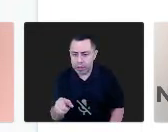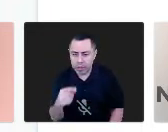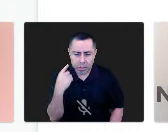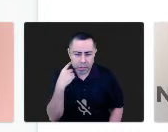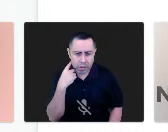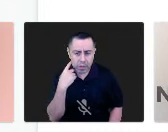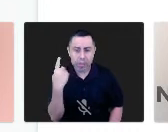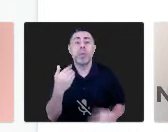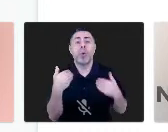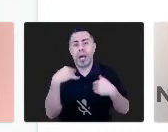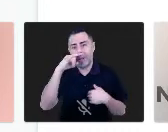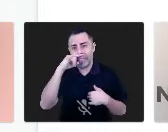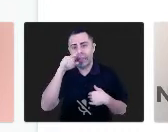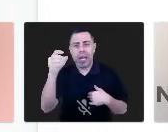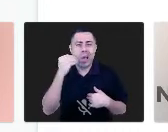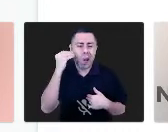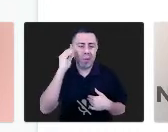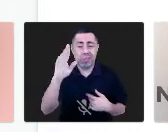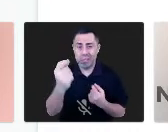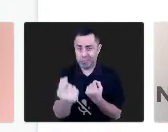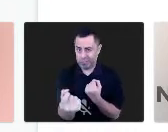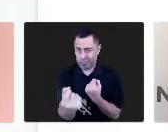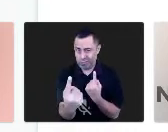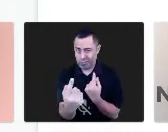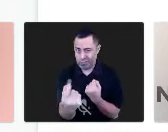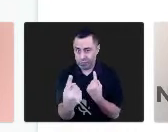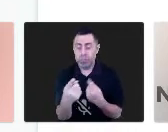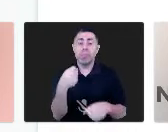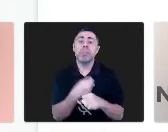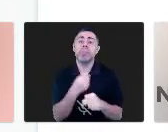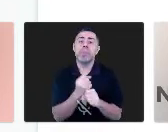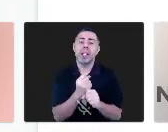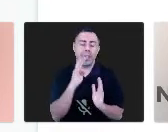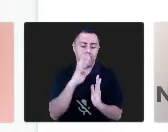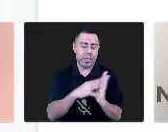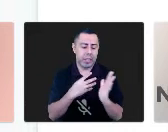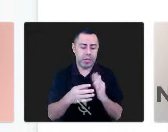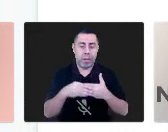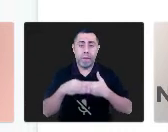i totally get you it the schedule can be flexible to you right i'm recommending two or three hours